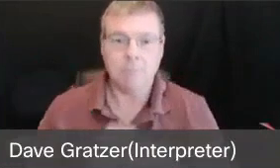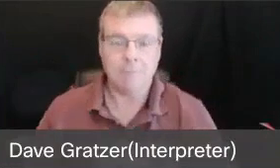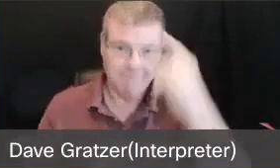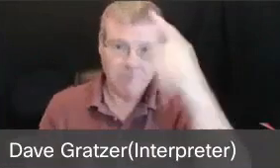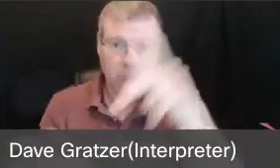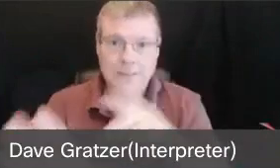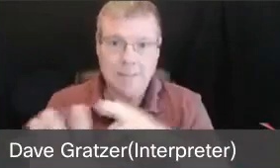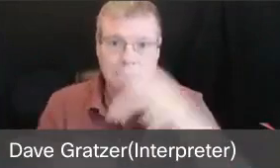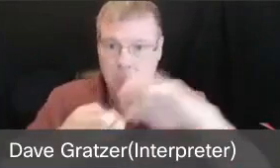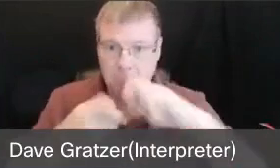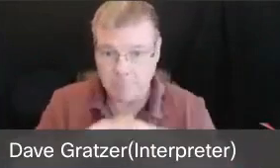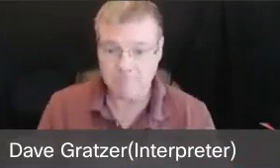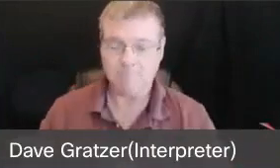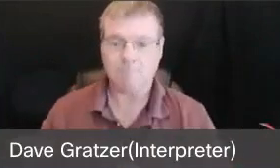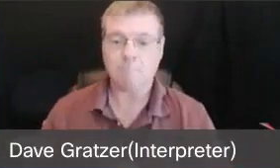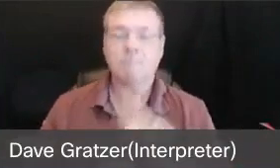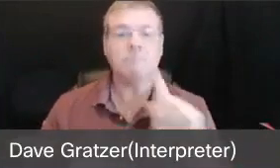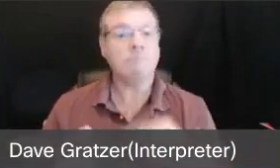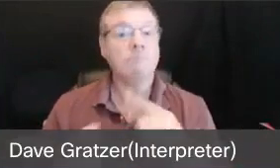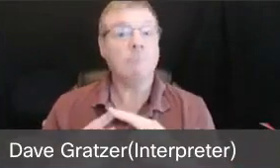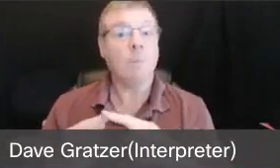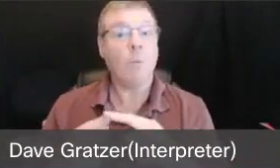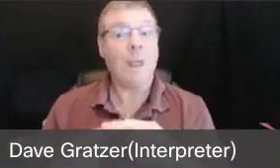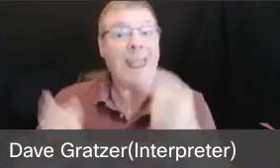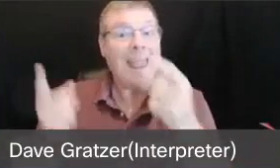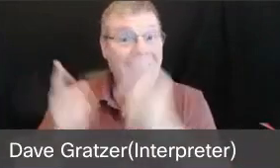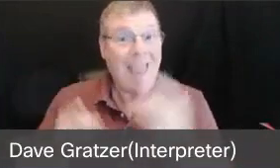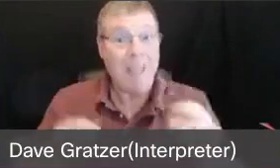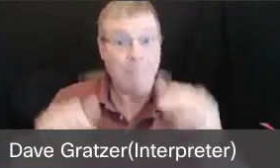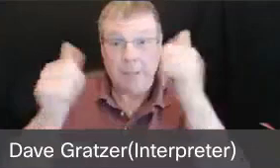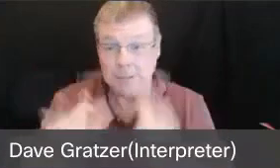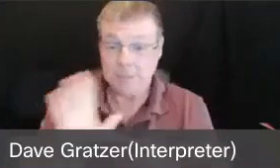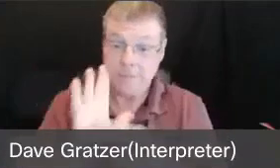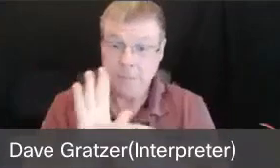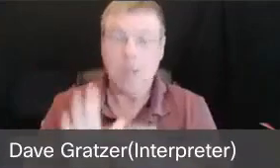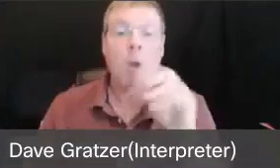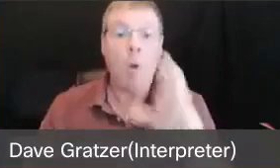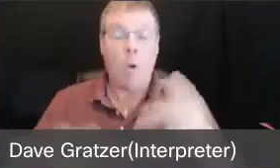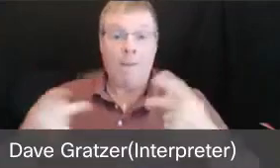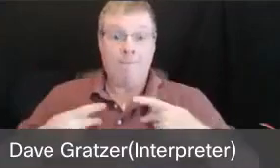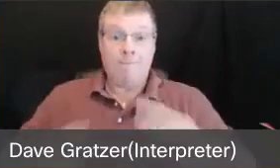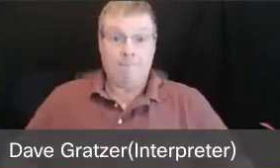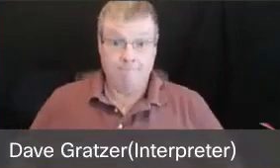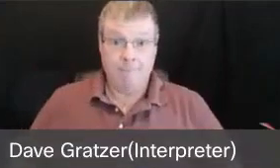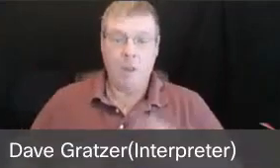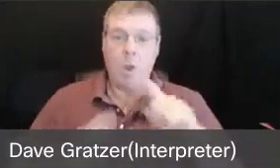So when did the signs and symptoms begin? When did... Or in a physical impairment, when did their physical ailments begin?